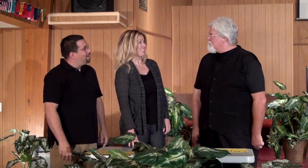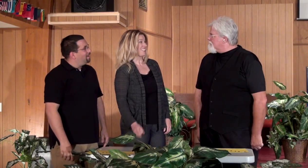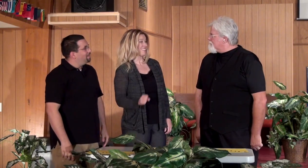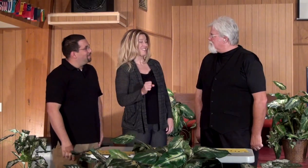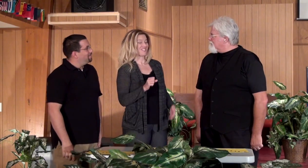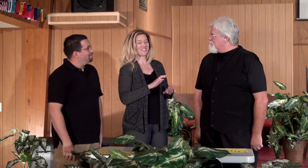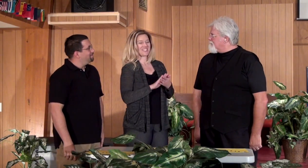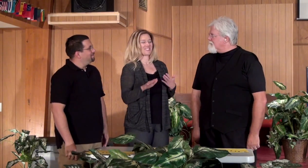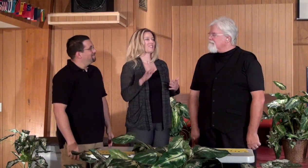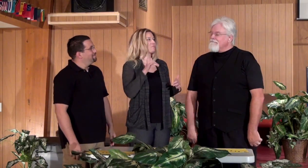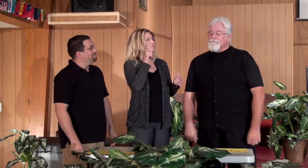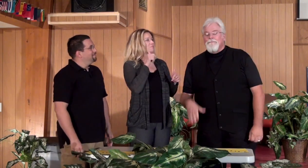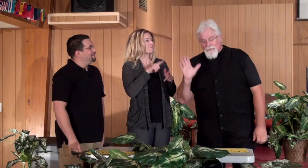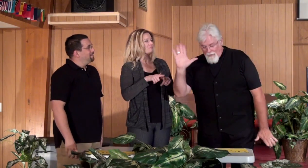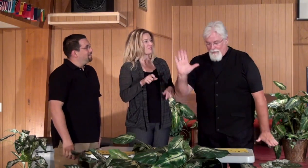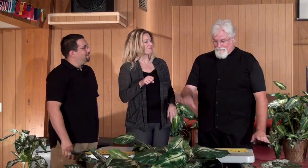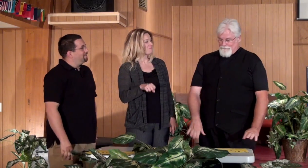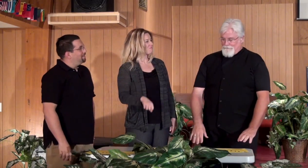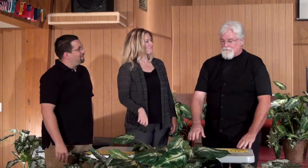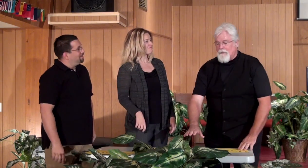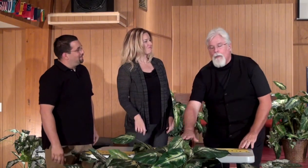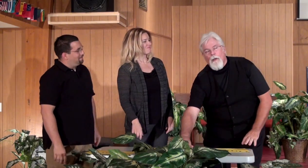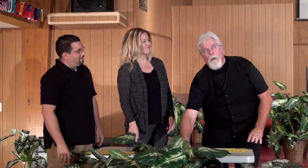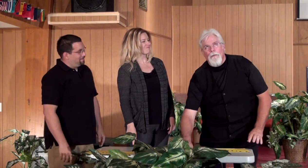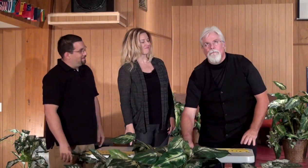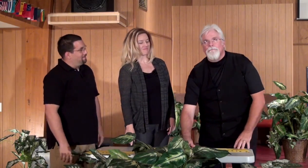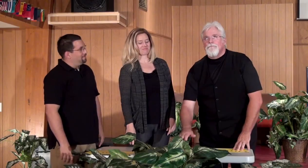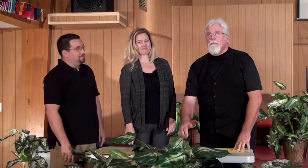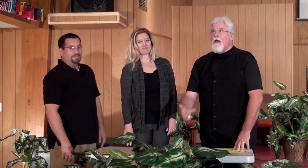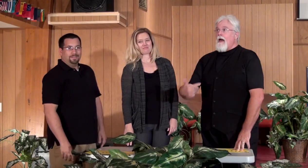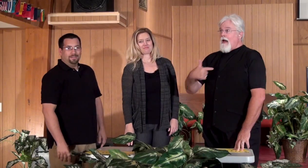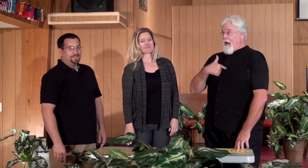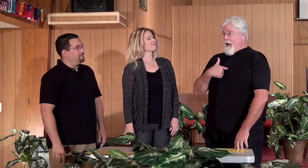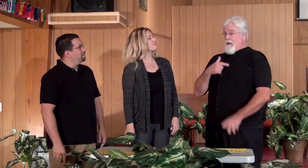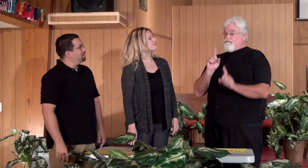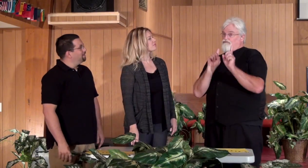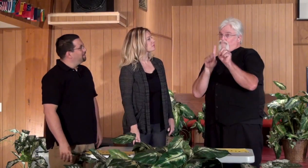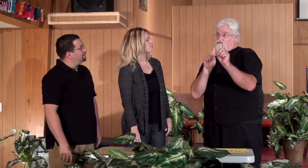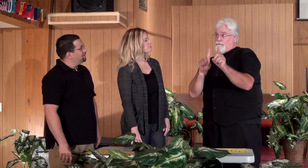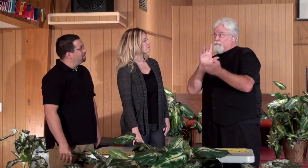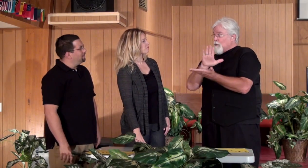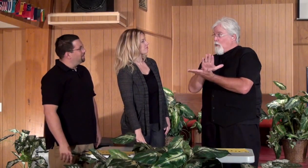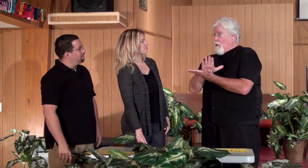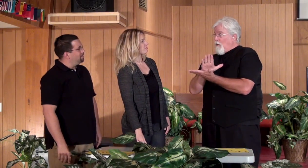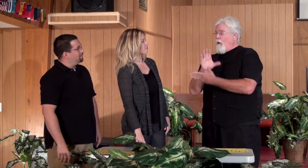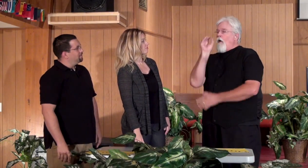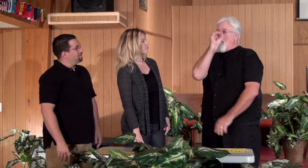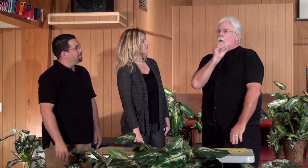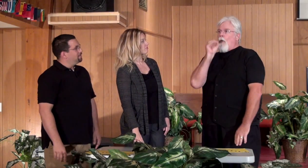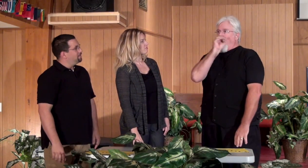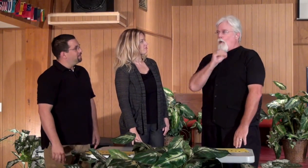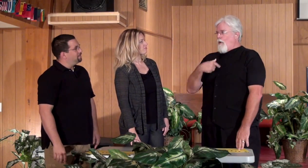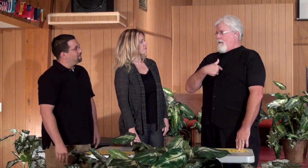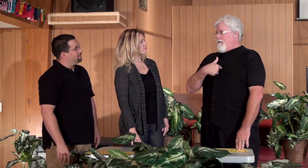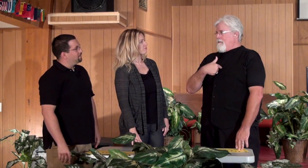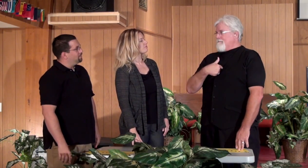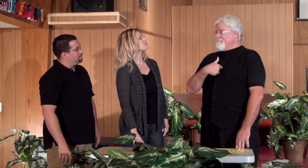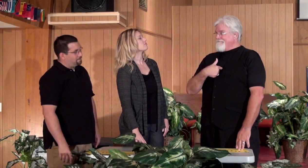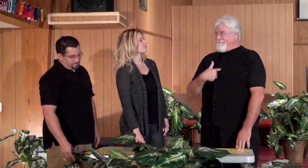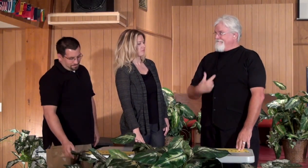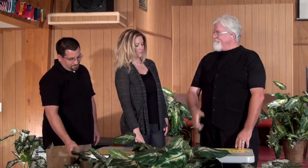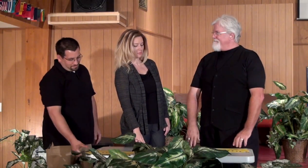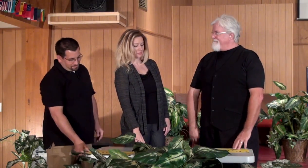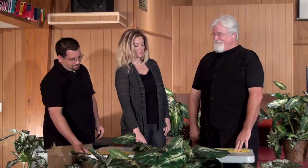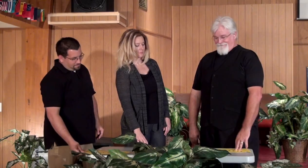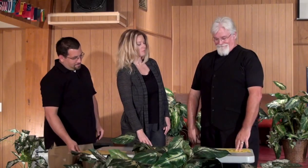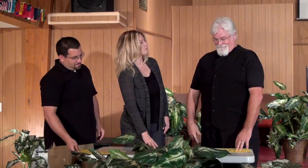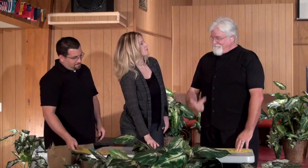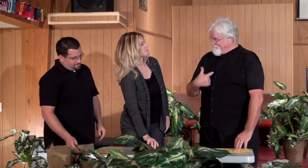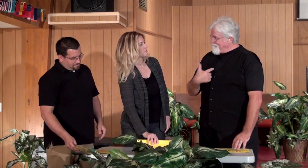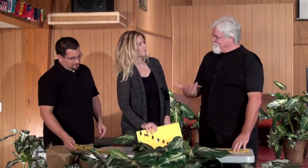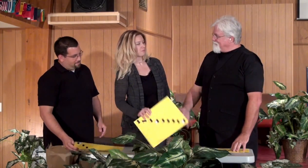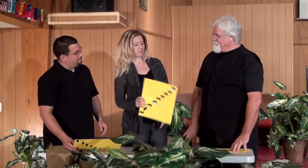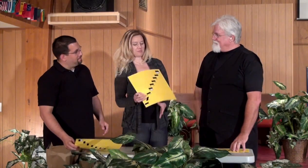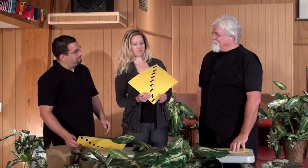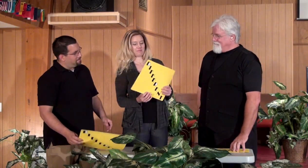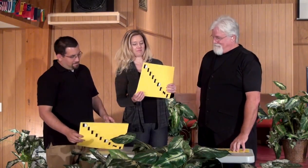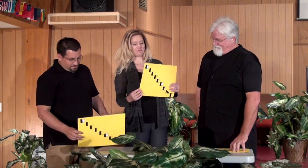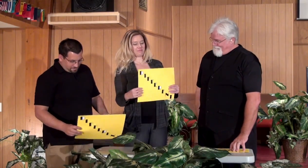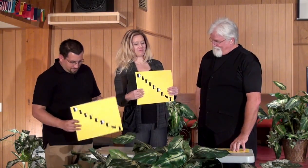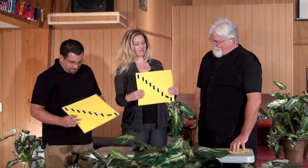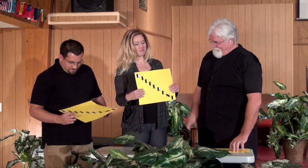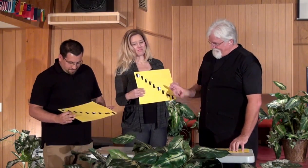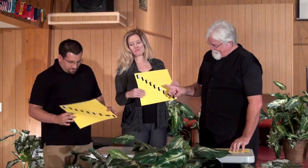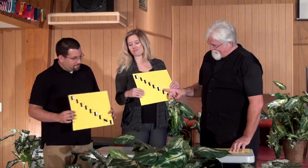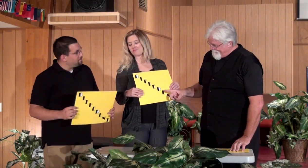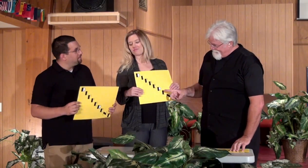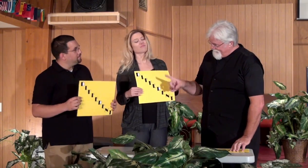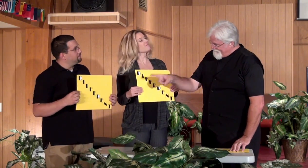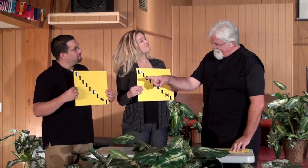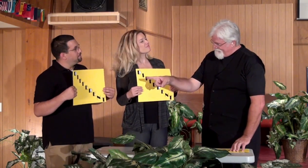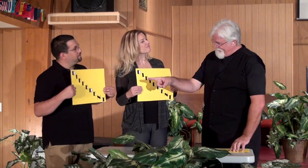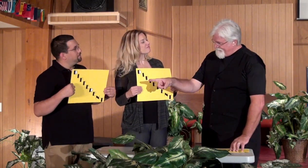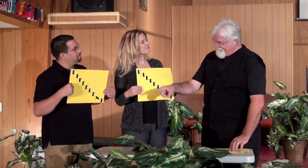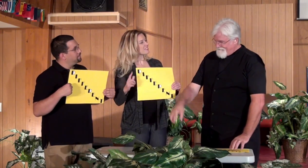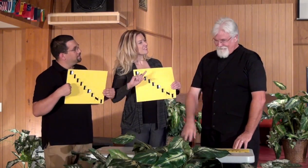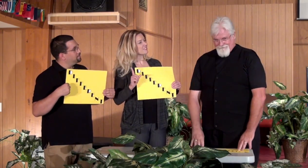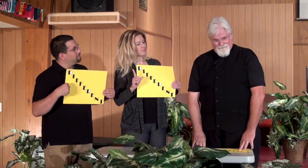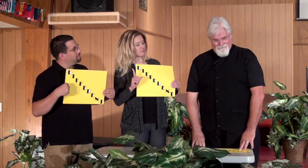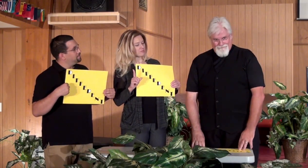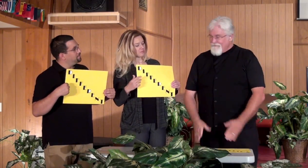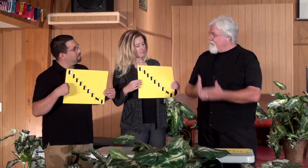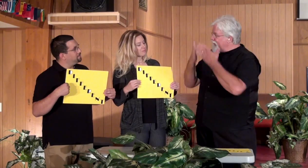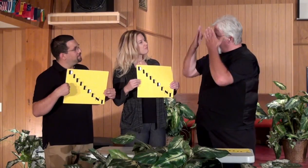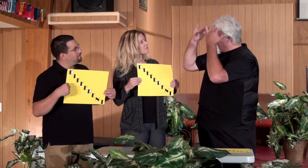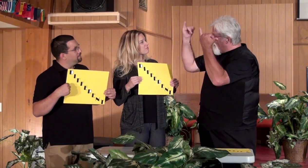Candice: Yes it's nice. My sister too yeah. Mark: Ok. Ok. Well I went to an oral school...